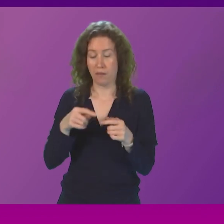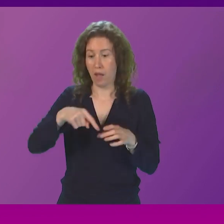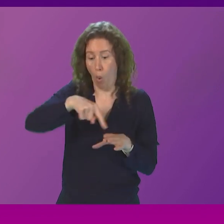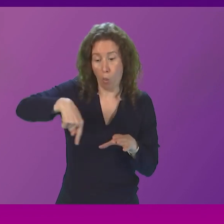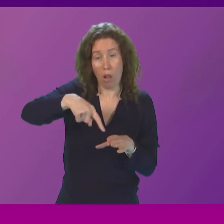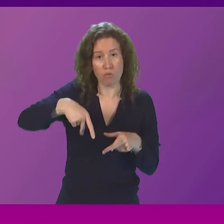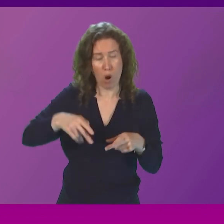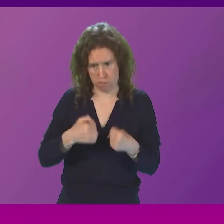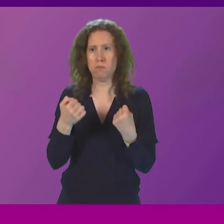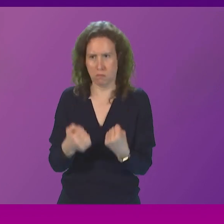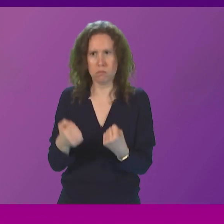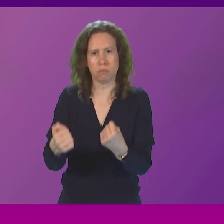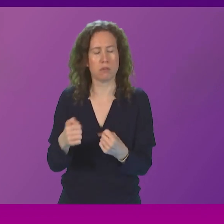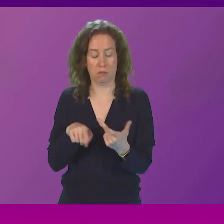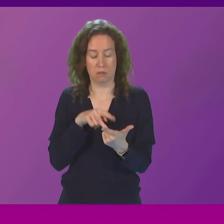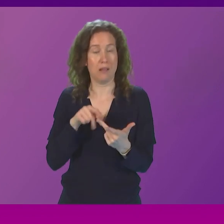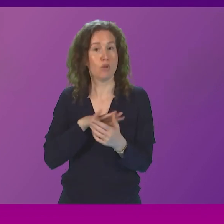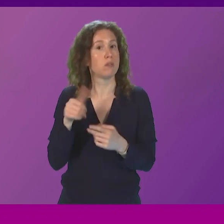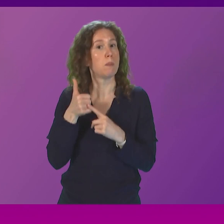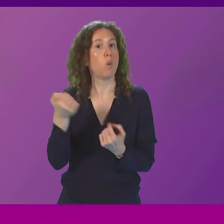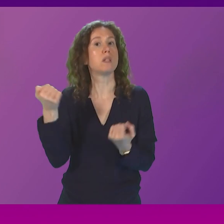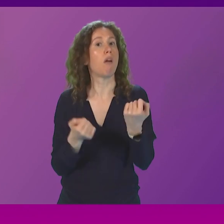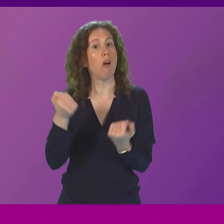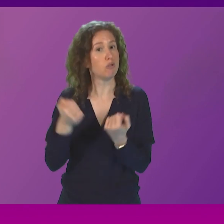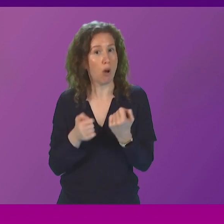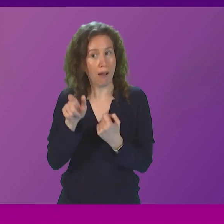it does not support car drivers— Members!